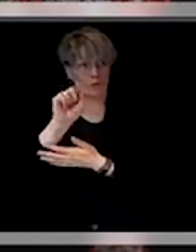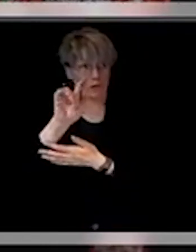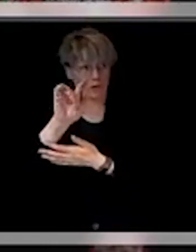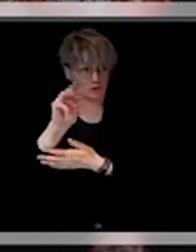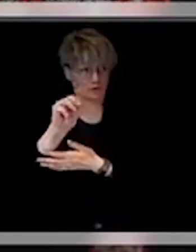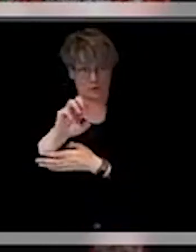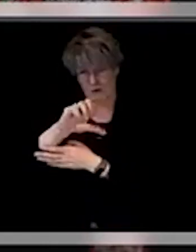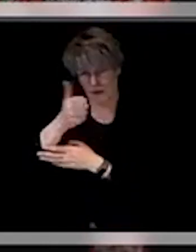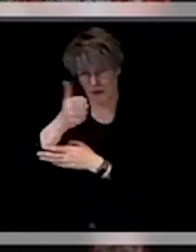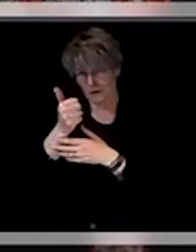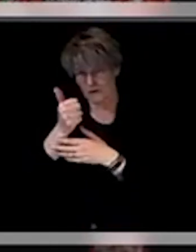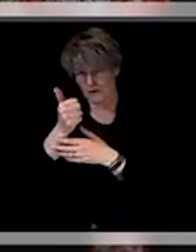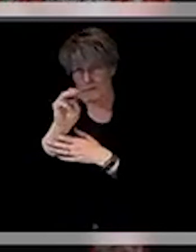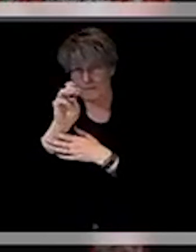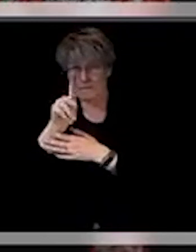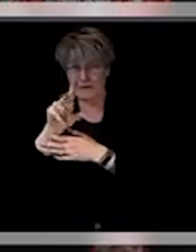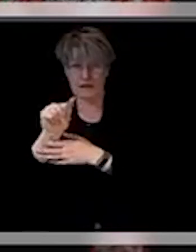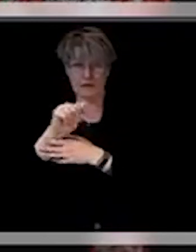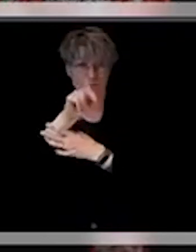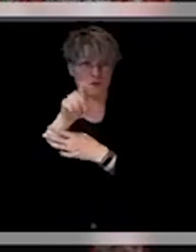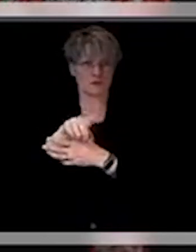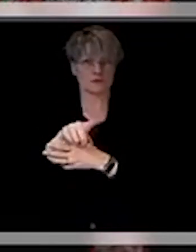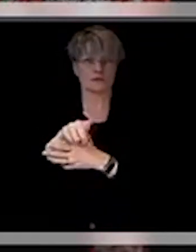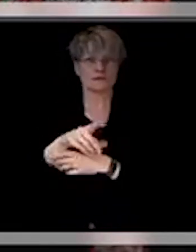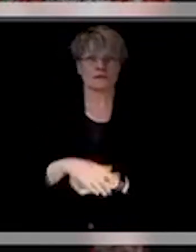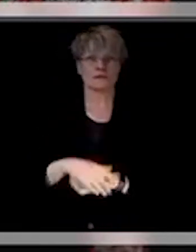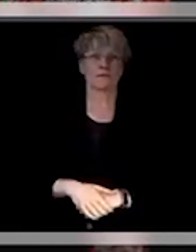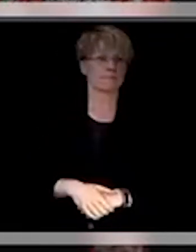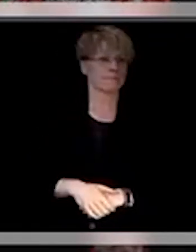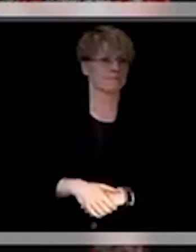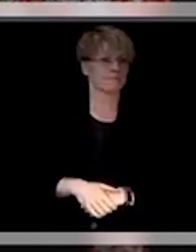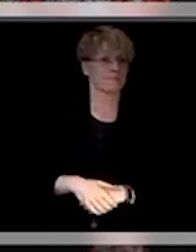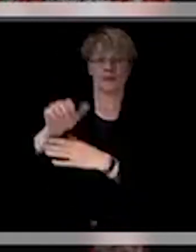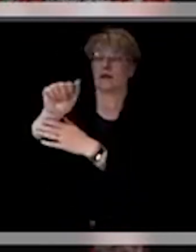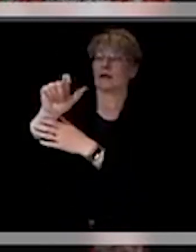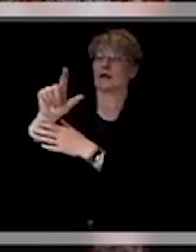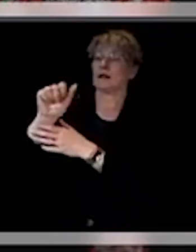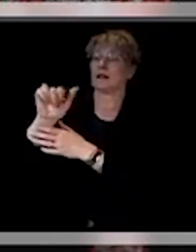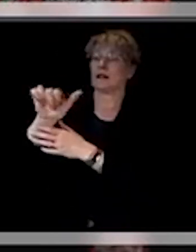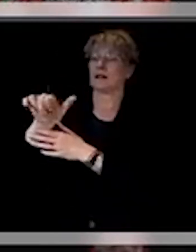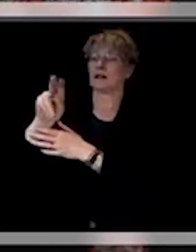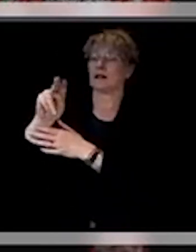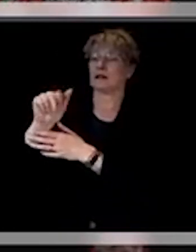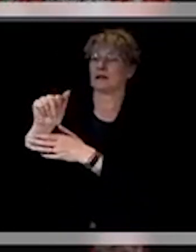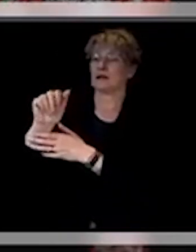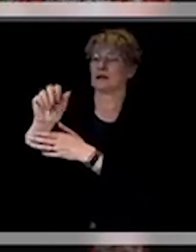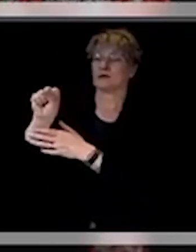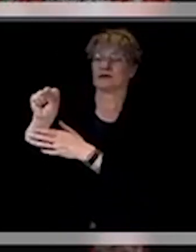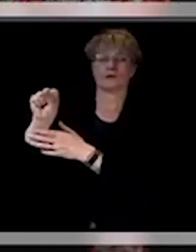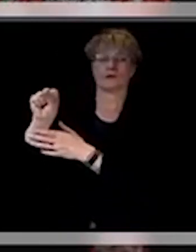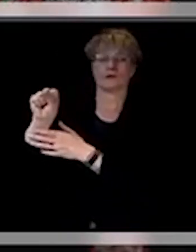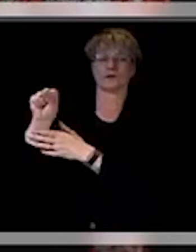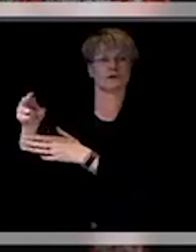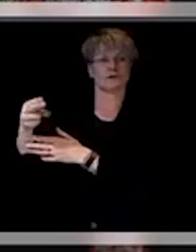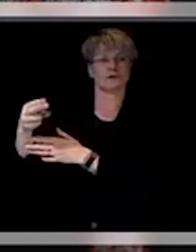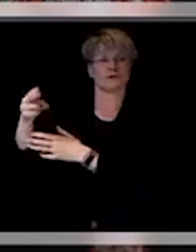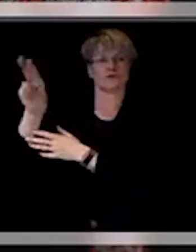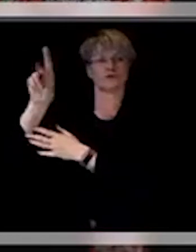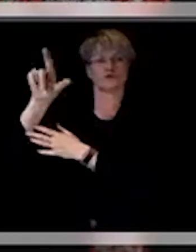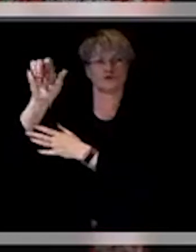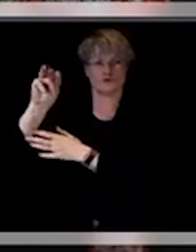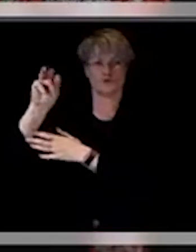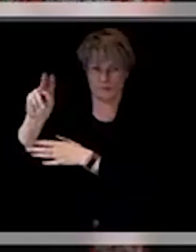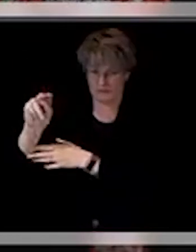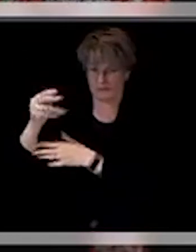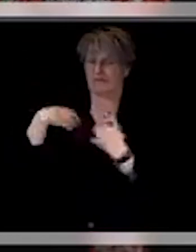I have a few. So, for starters, obviously this past weekend was 4th of July. Are you